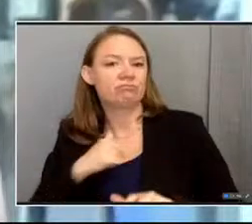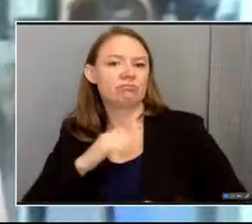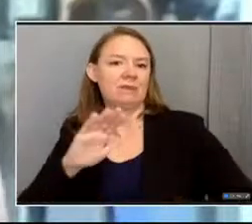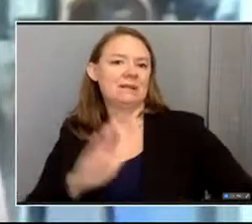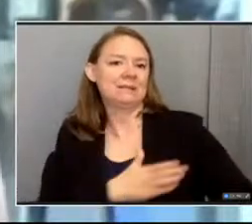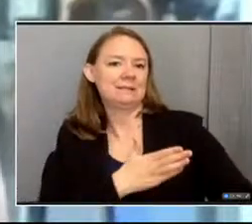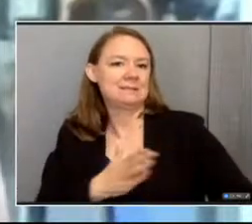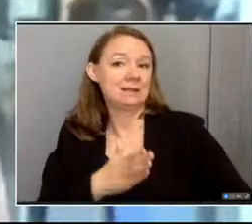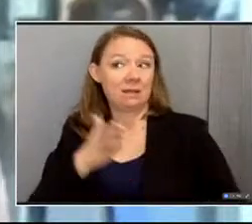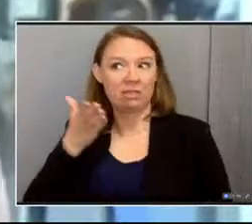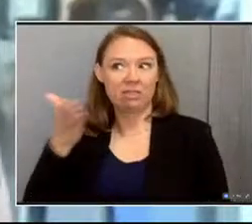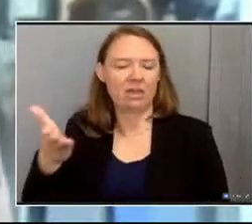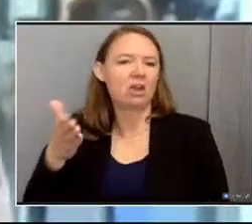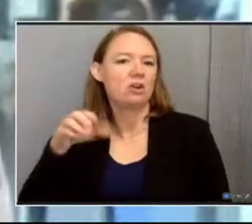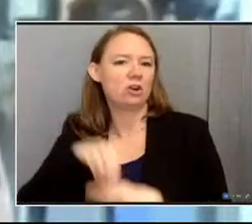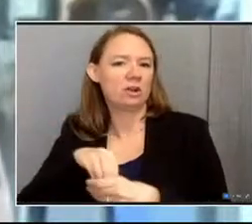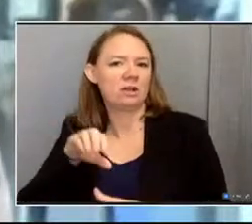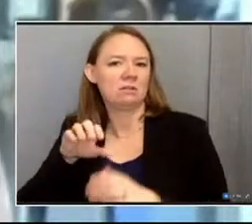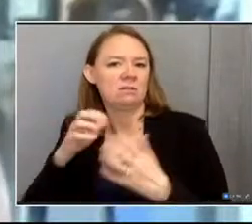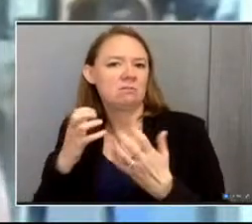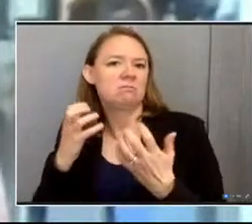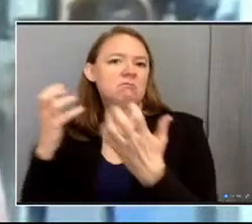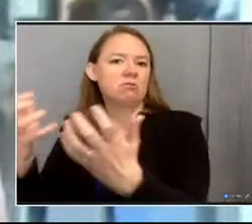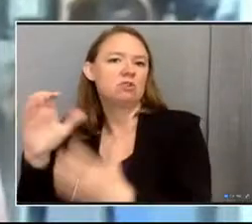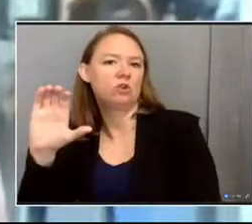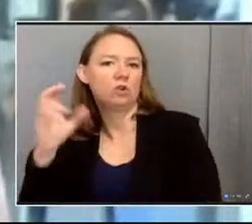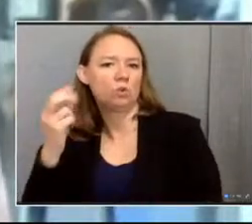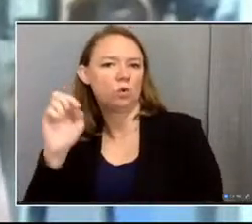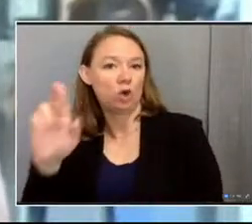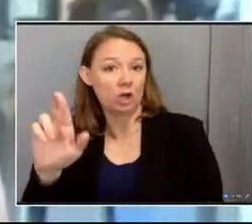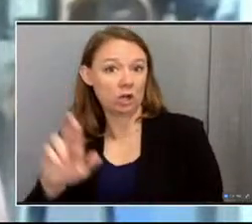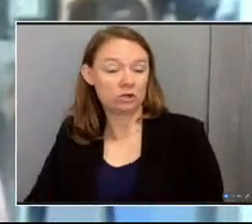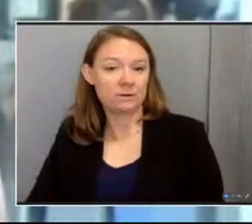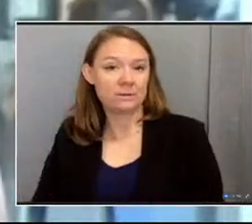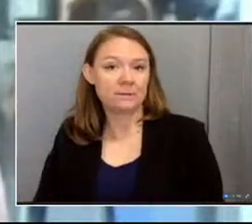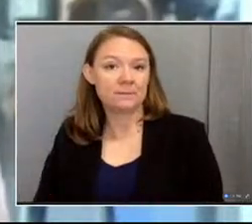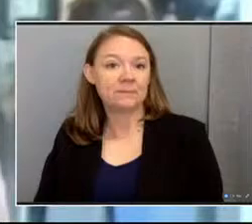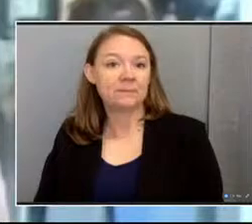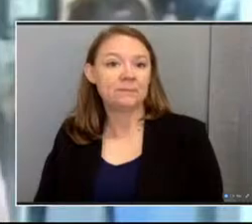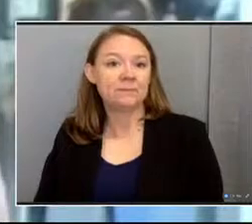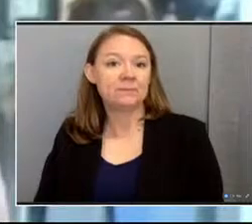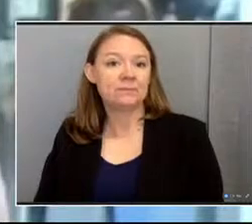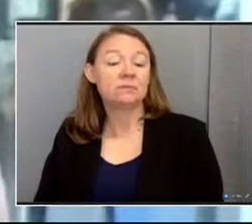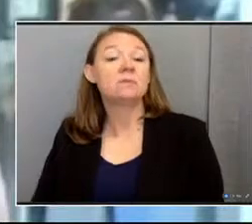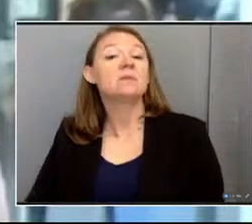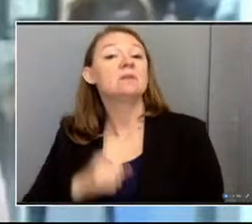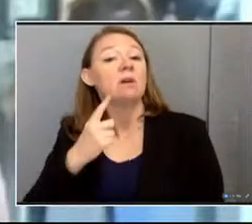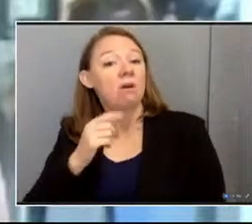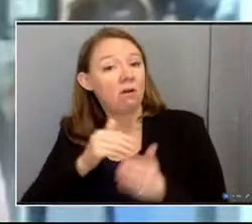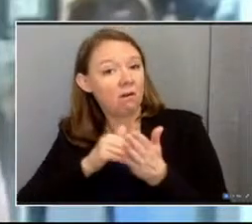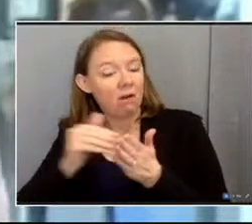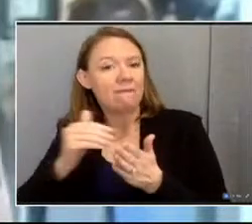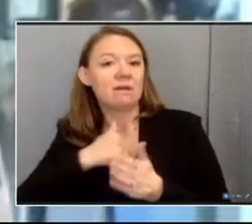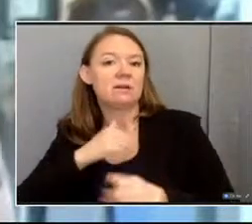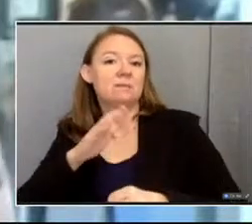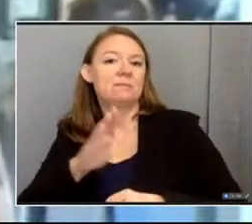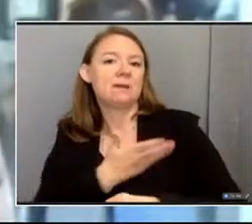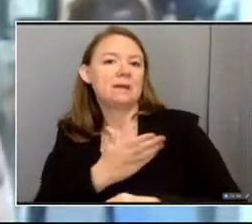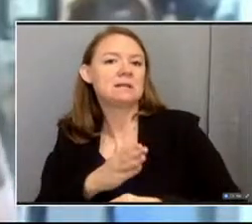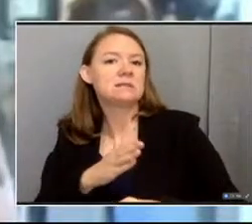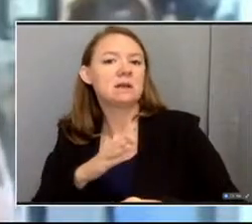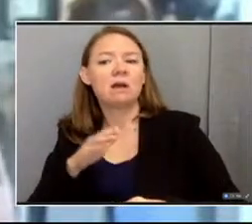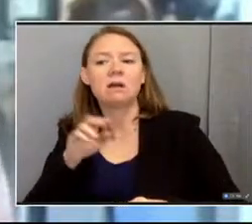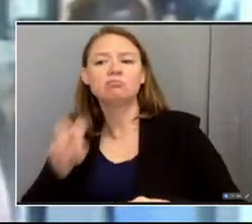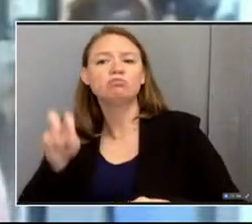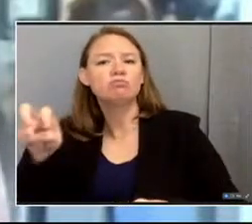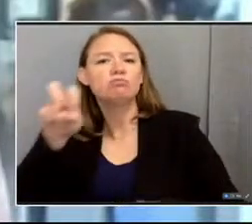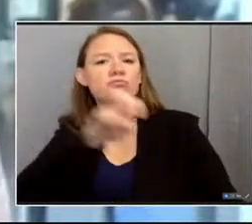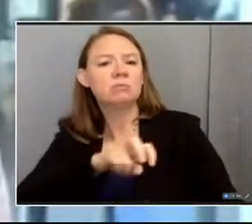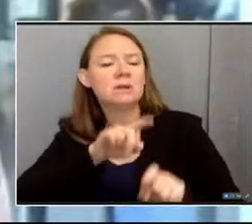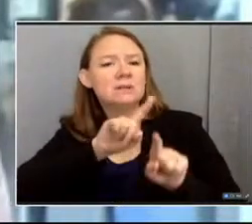as well as singing here and there in different showings we call an event. Now you would consider